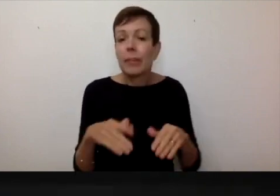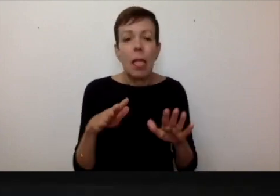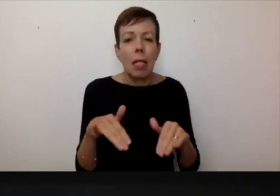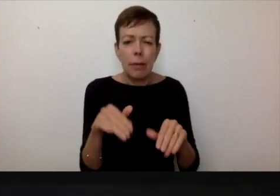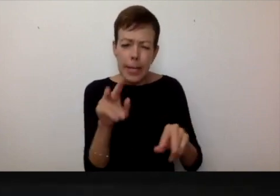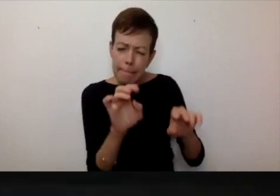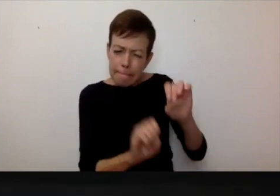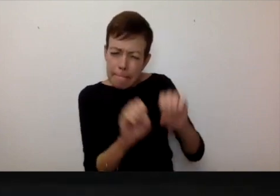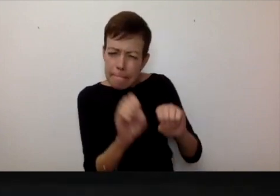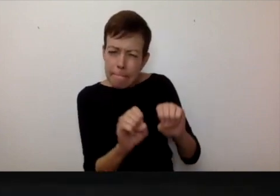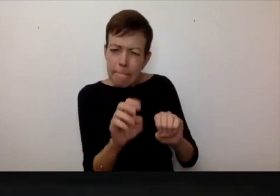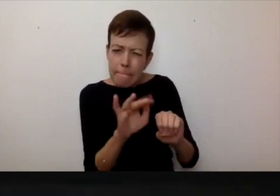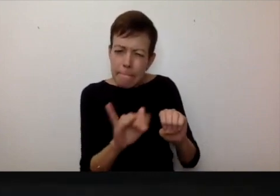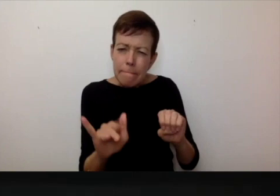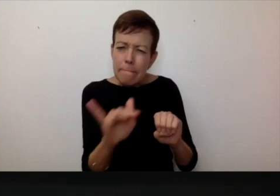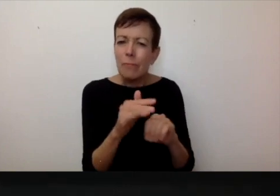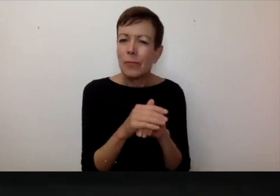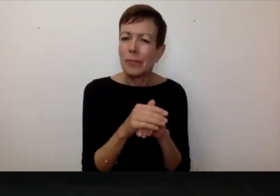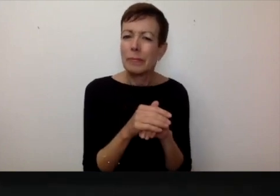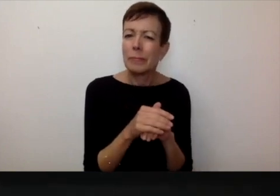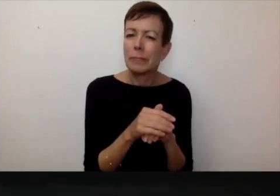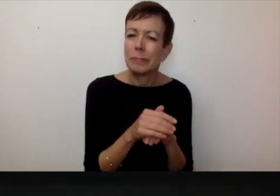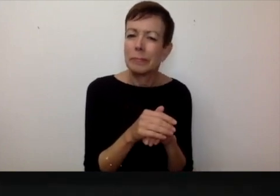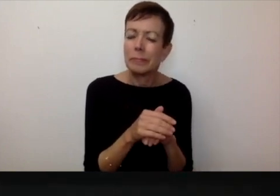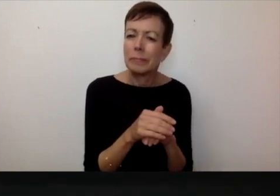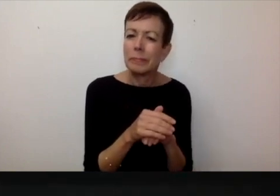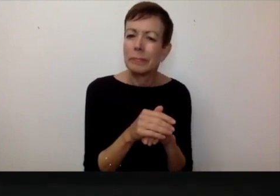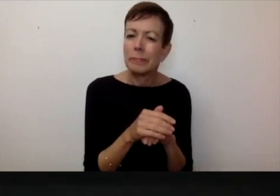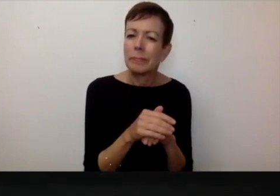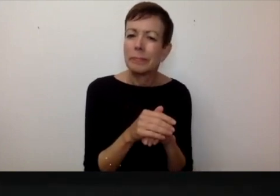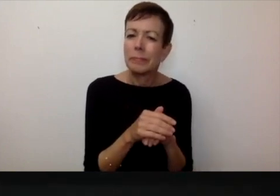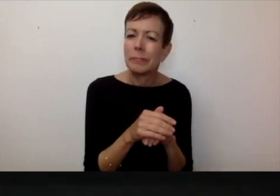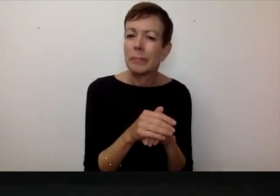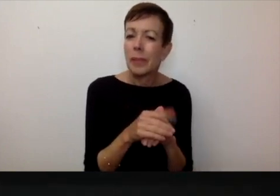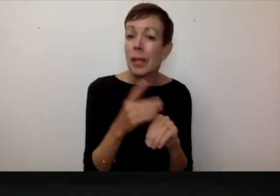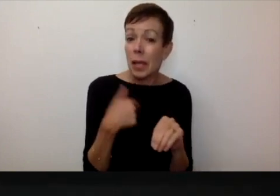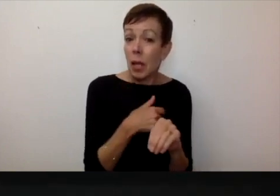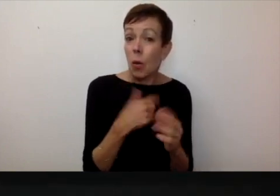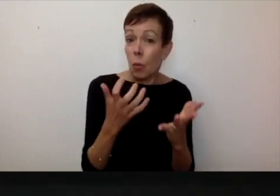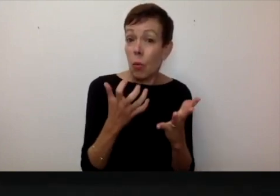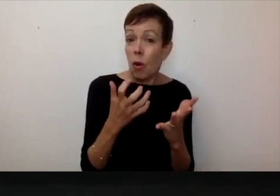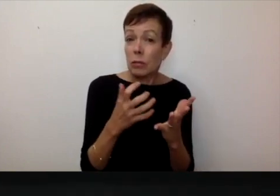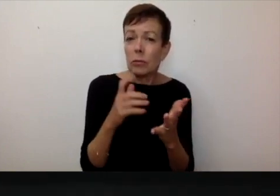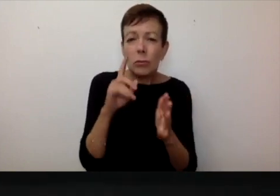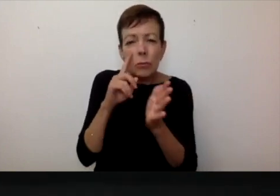surrounded with all the research-based evidence that we know came from these